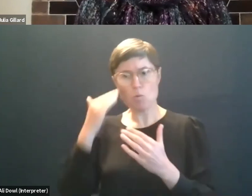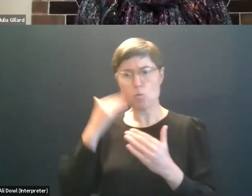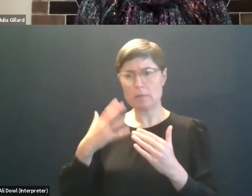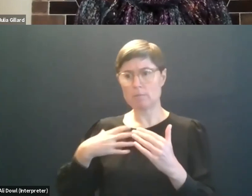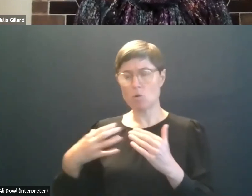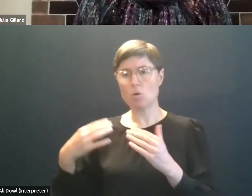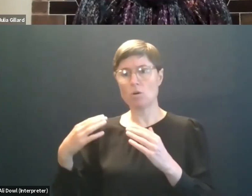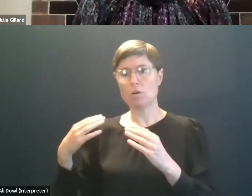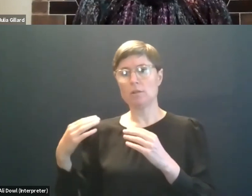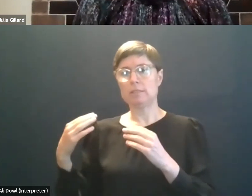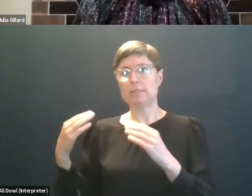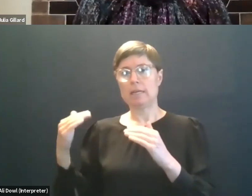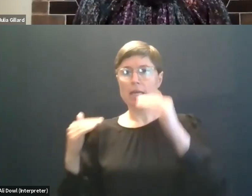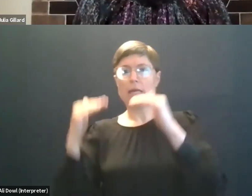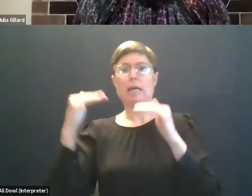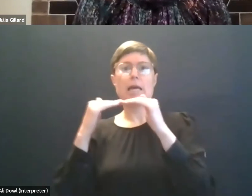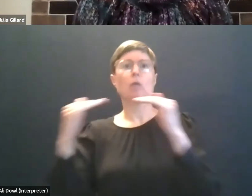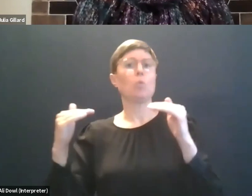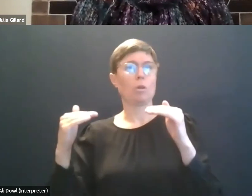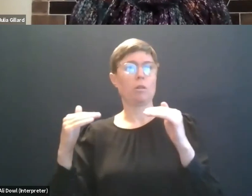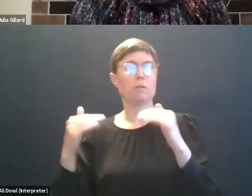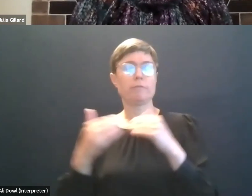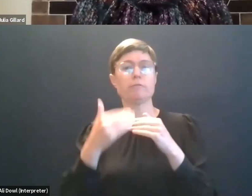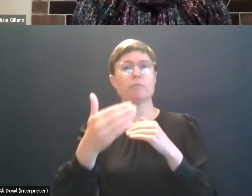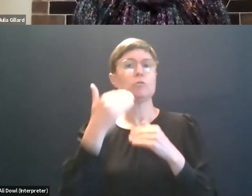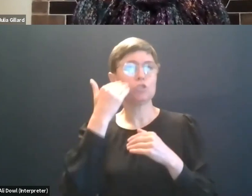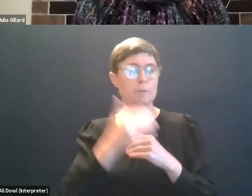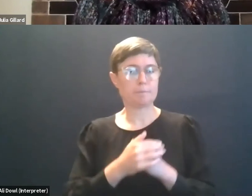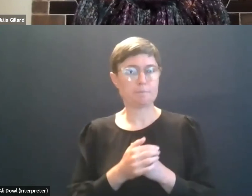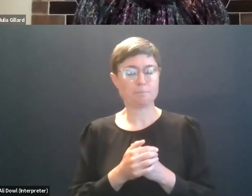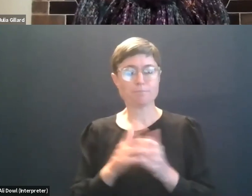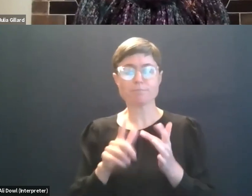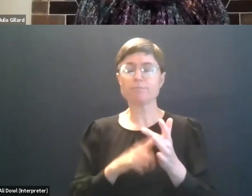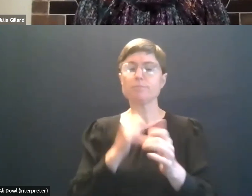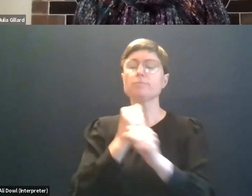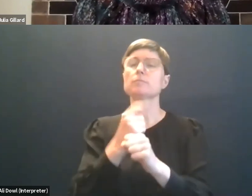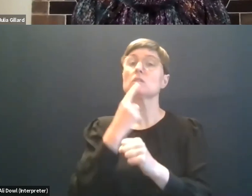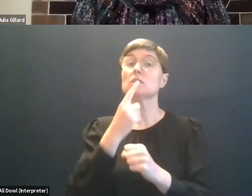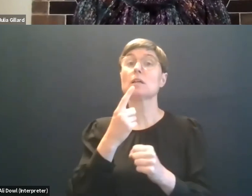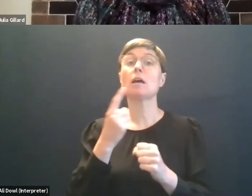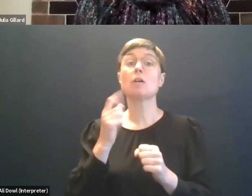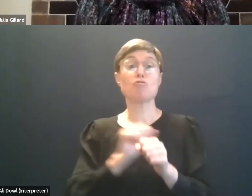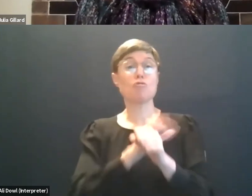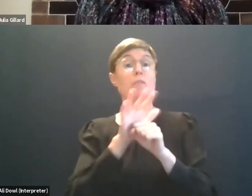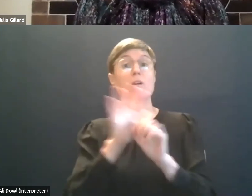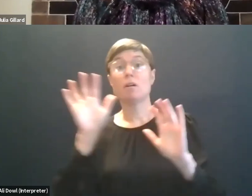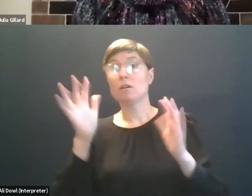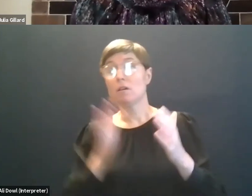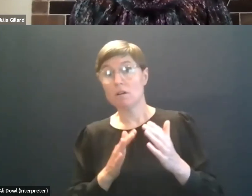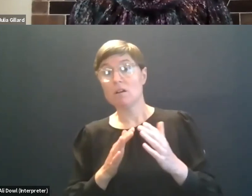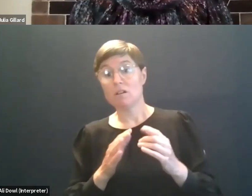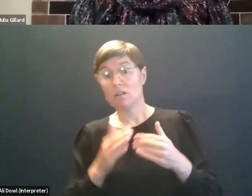I would like us, as we recover from the pandemic and design the shape